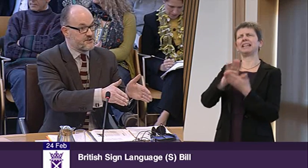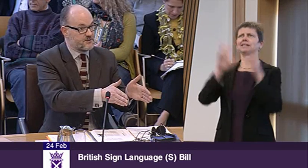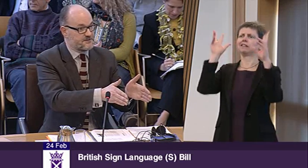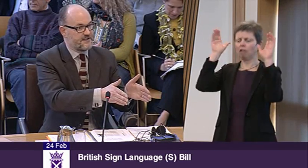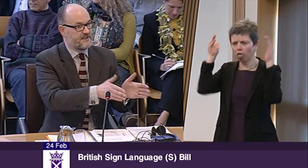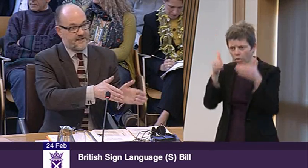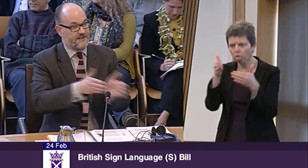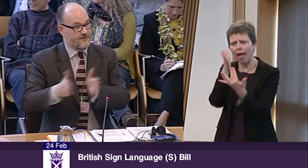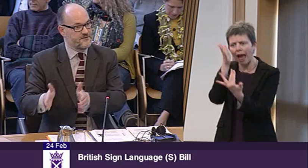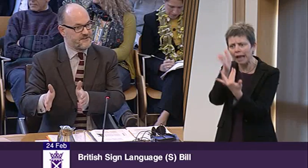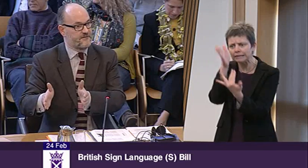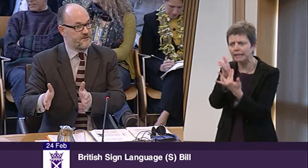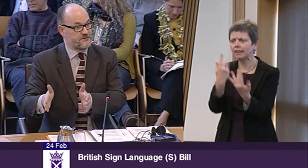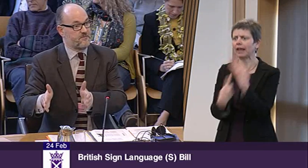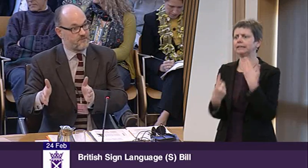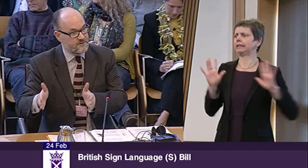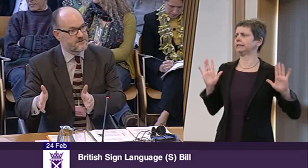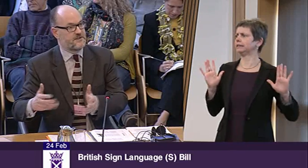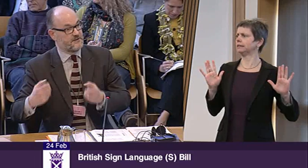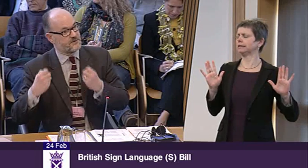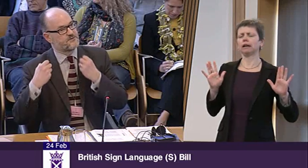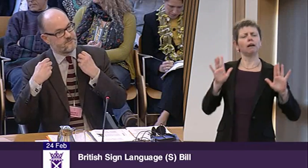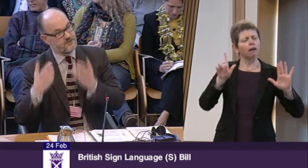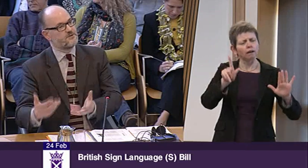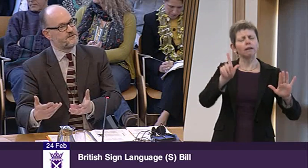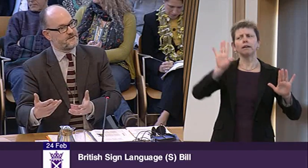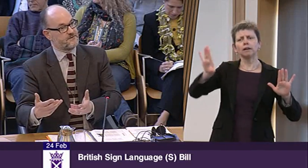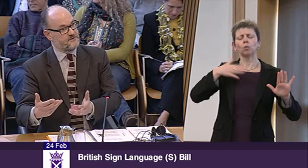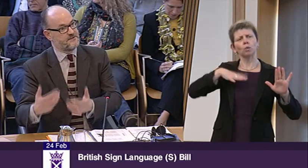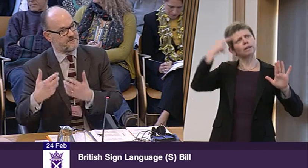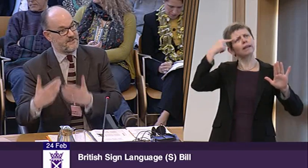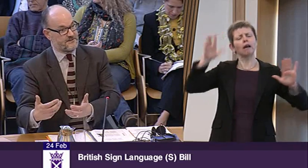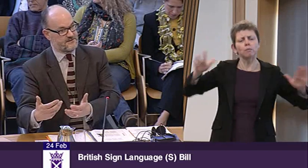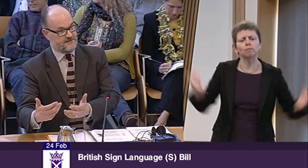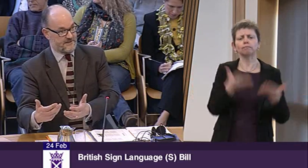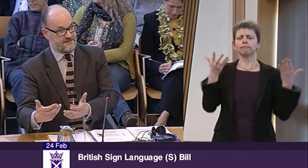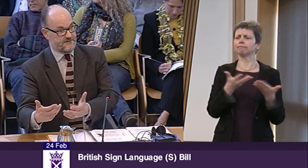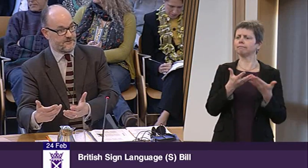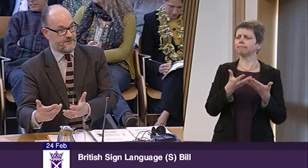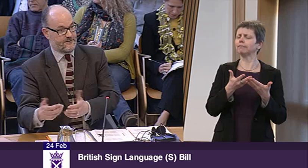issues and losing the focus on promotion and on the contribution that the community can